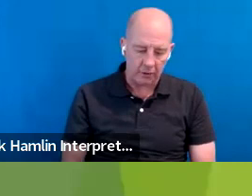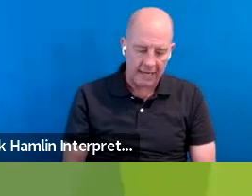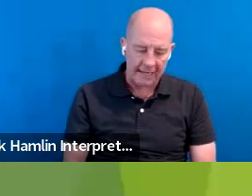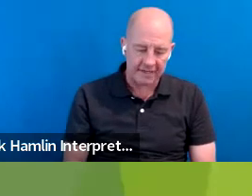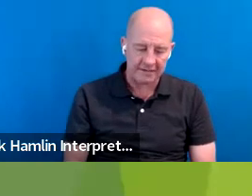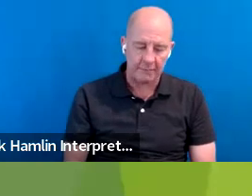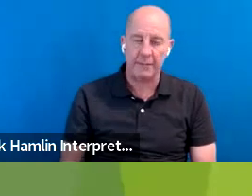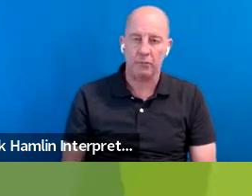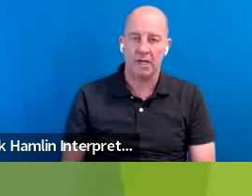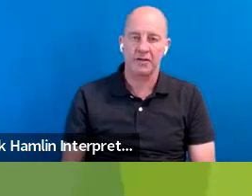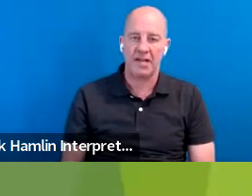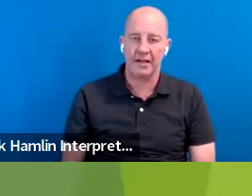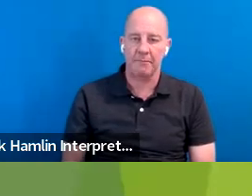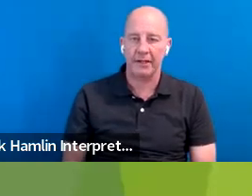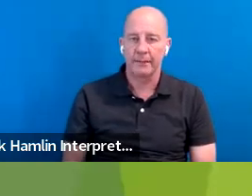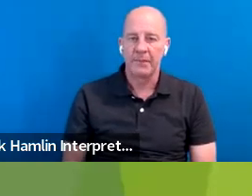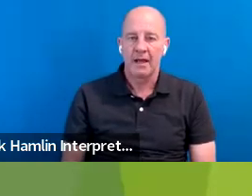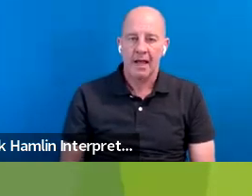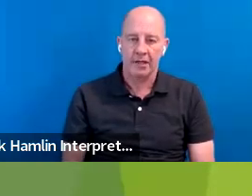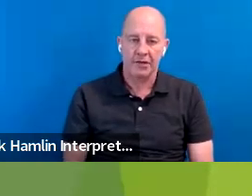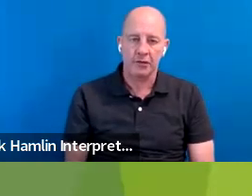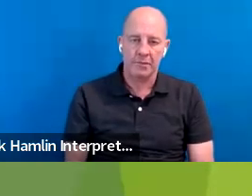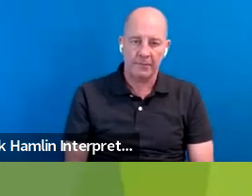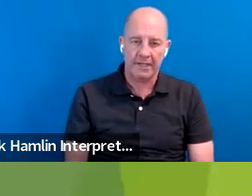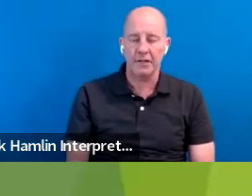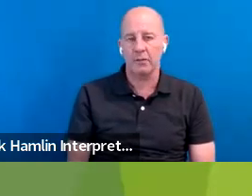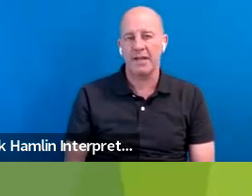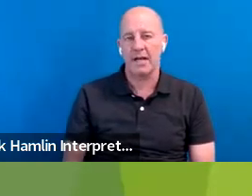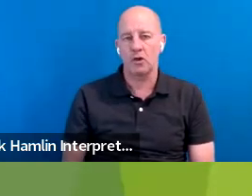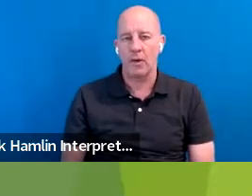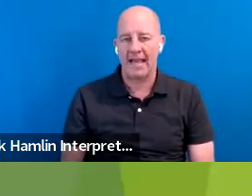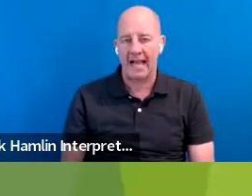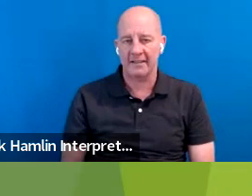for access, and people will understand it better. And also continuing with that two way access.